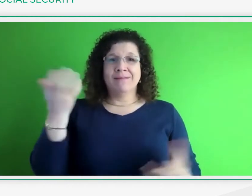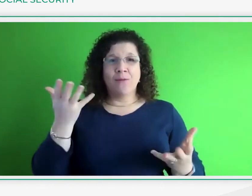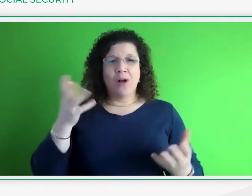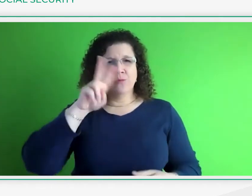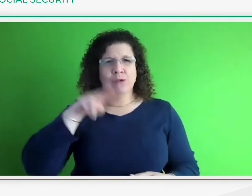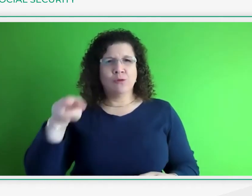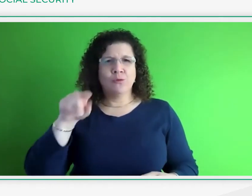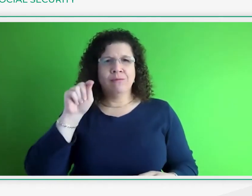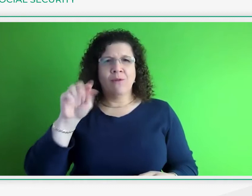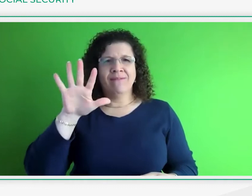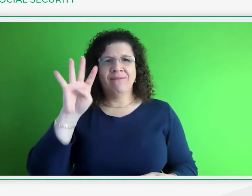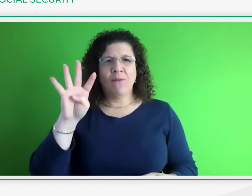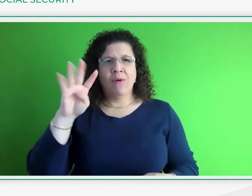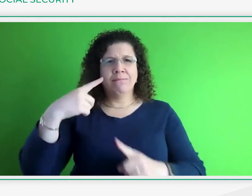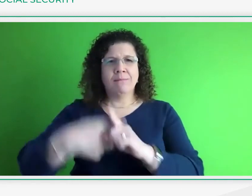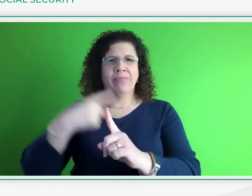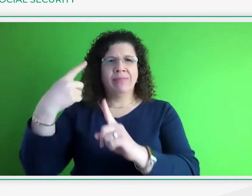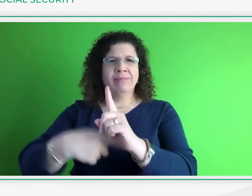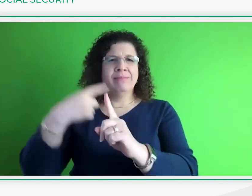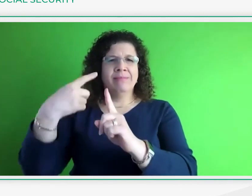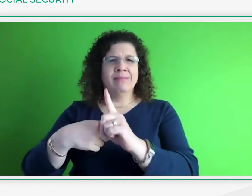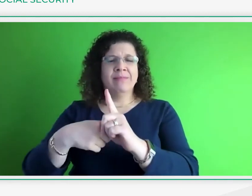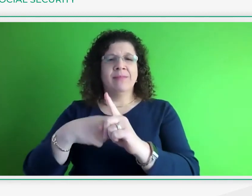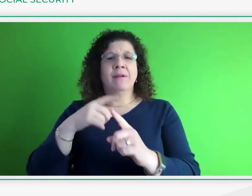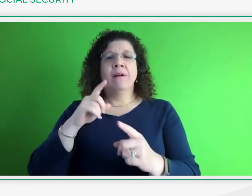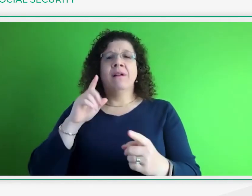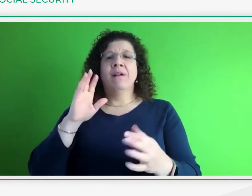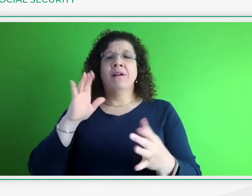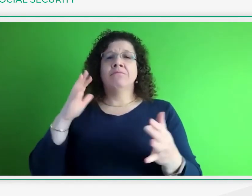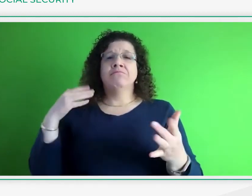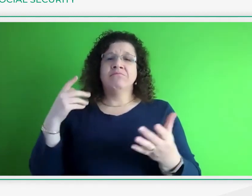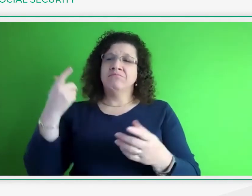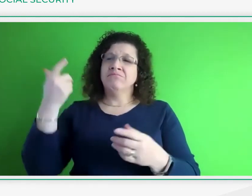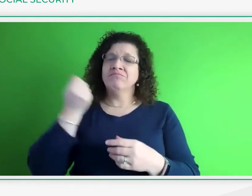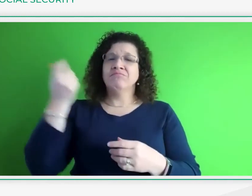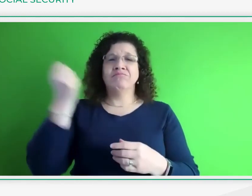January 1940. That was $22.54 a month.